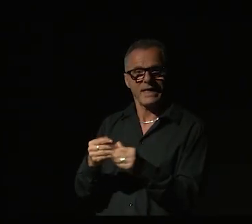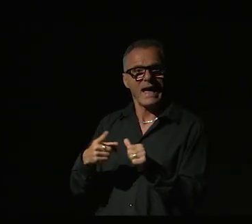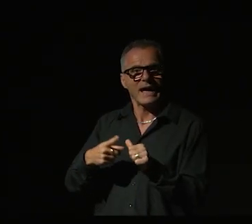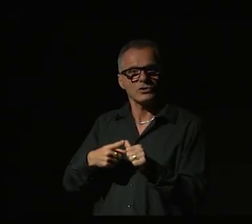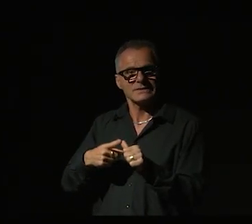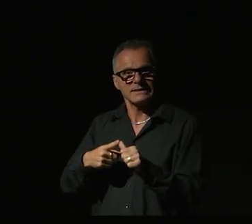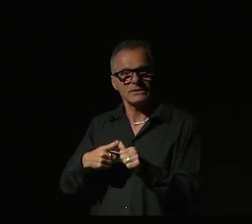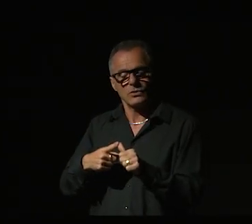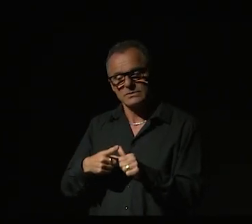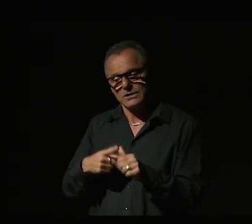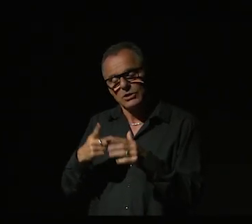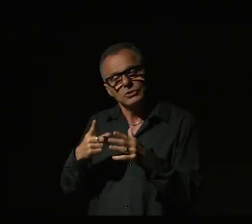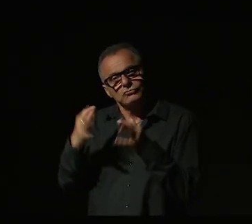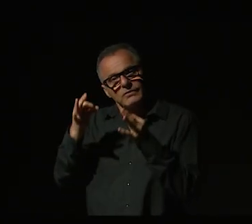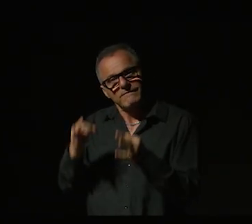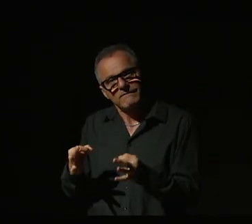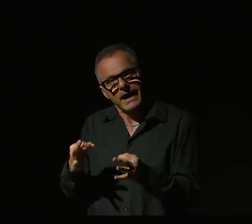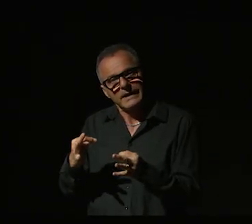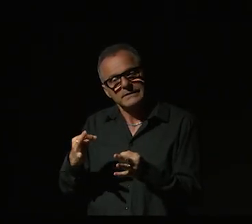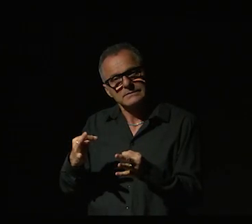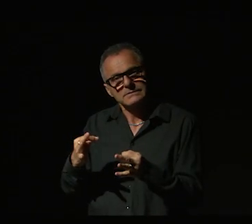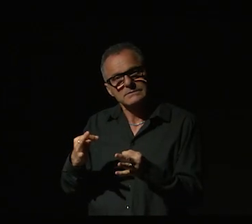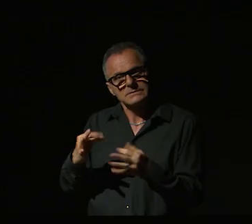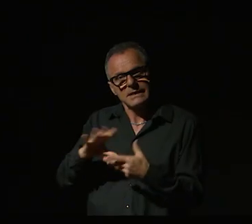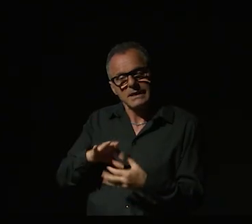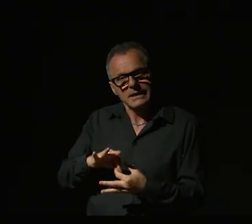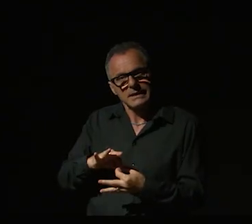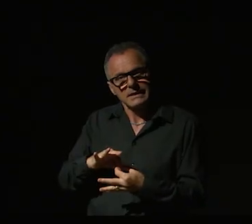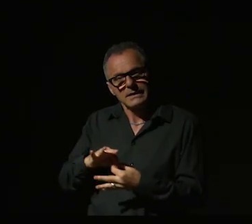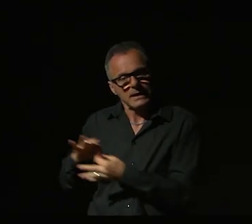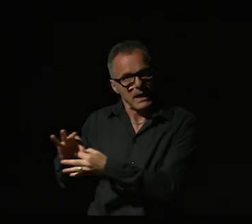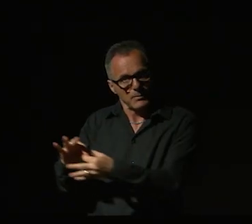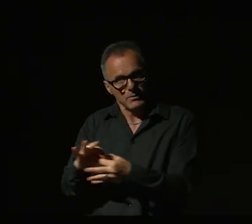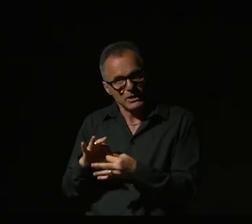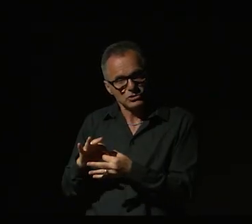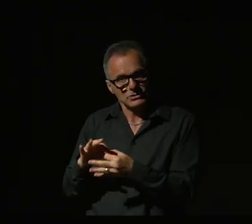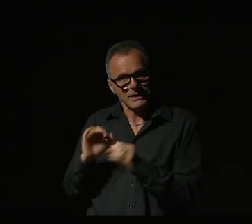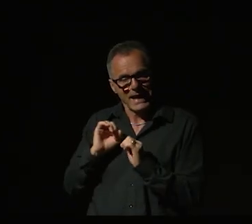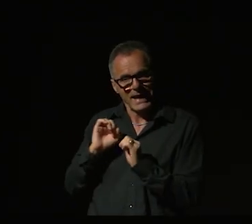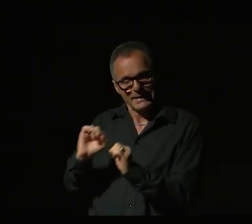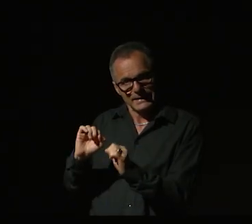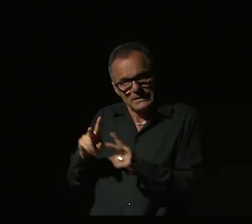and intellectual approach leaving in its, you know, leaving its mark on what would become